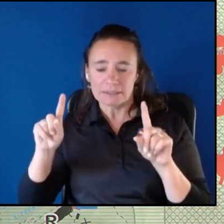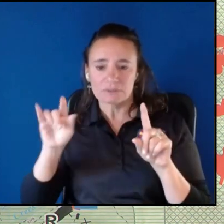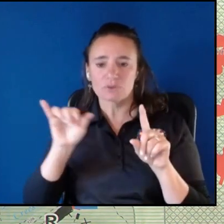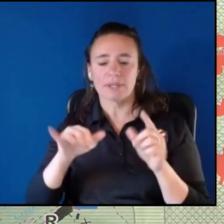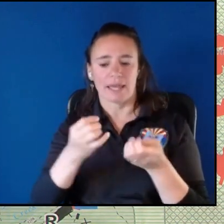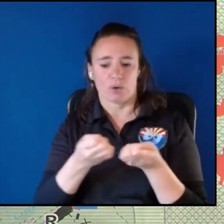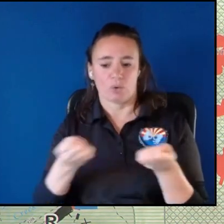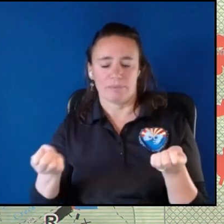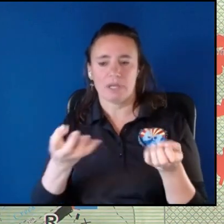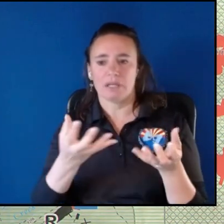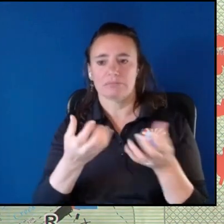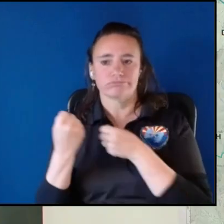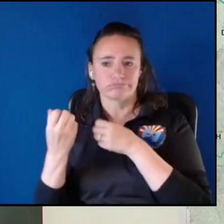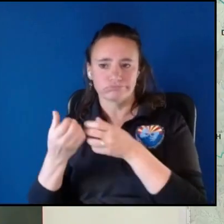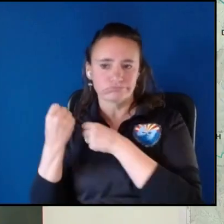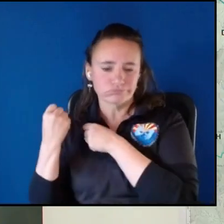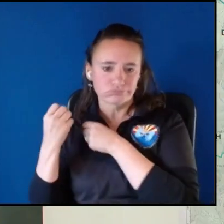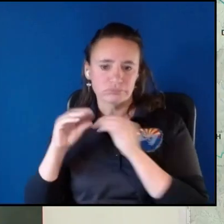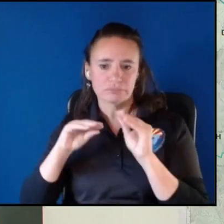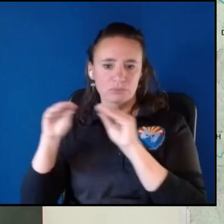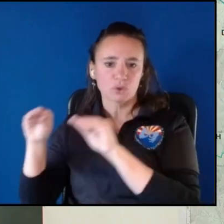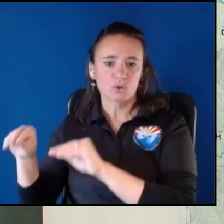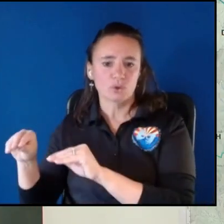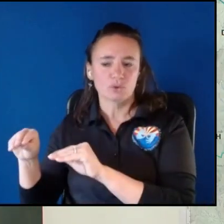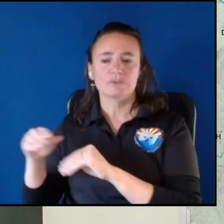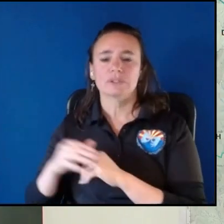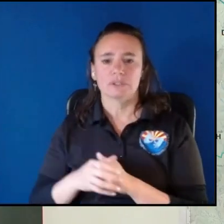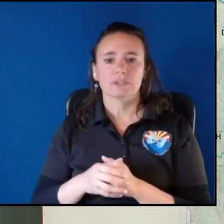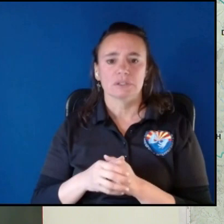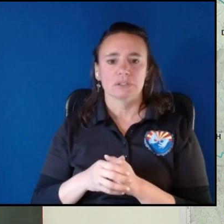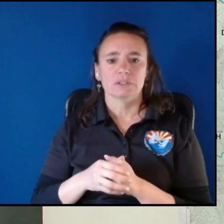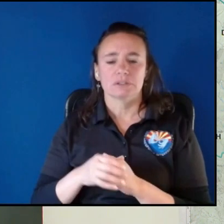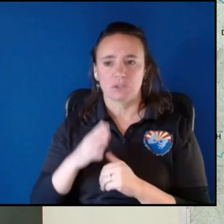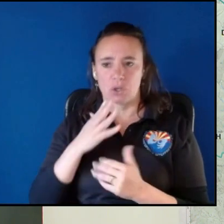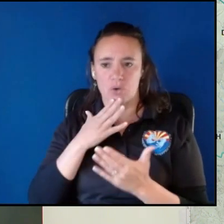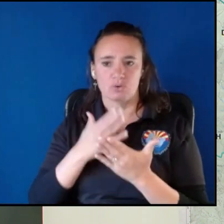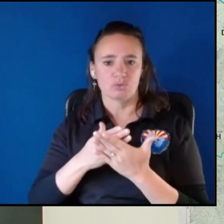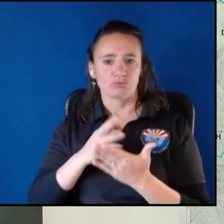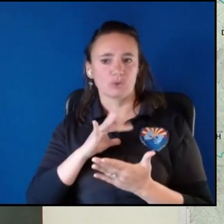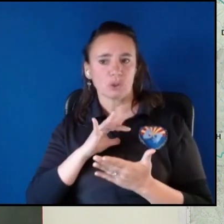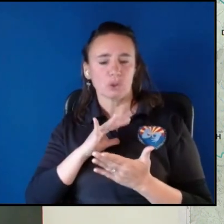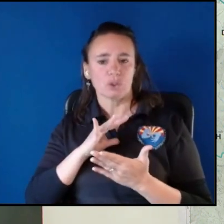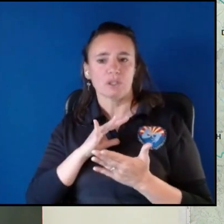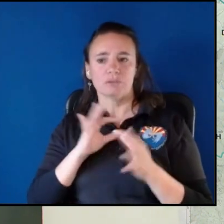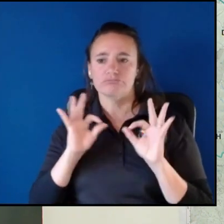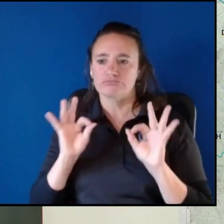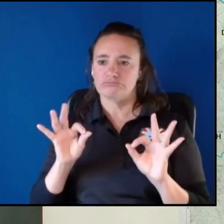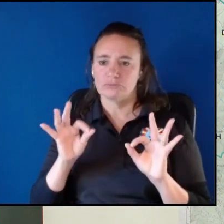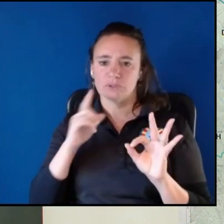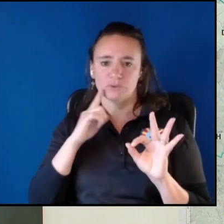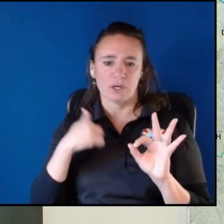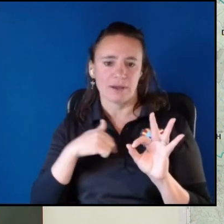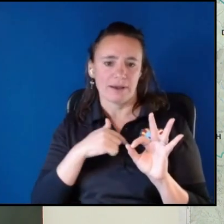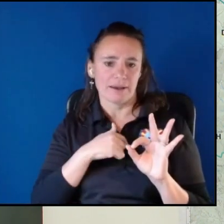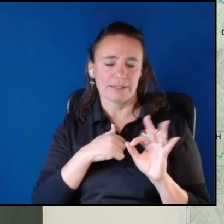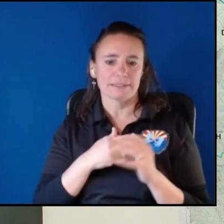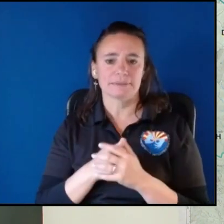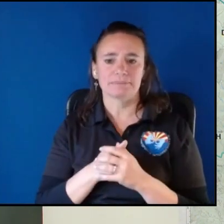back out of the Big Pine area. So, that is another good stroke for us. Continuing to to work the rehab